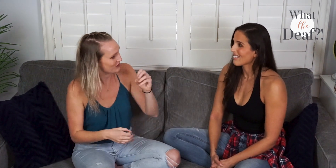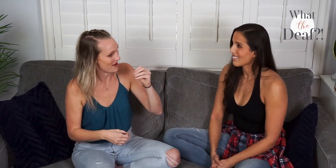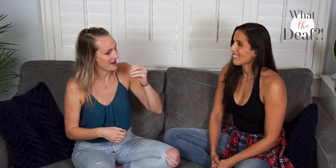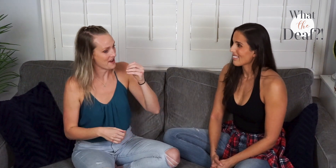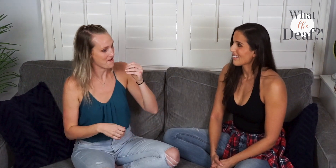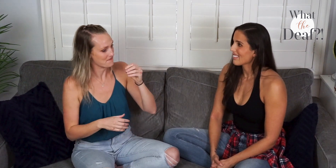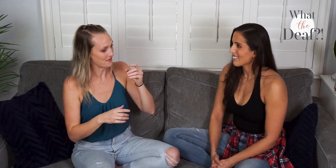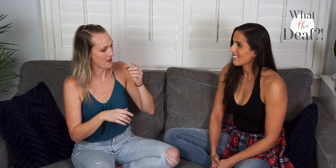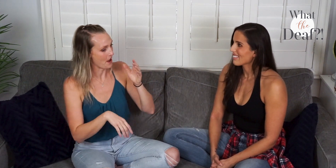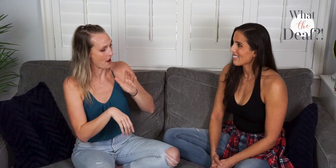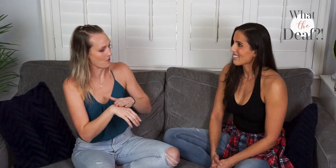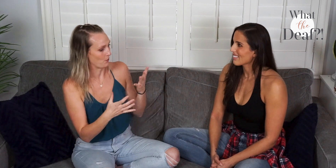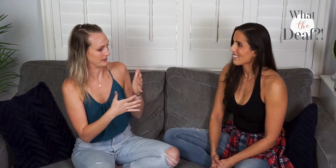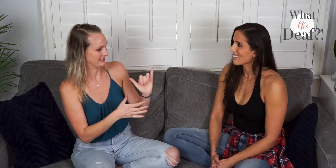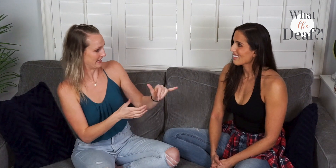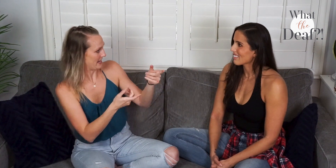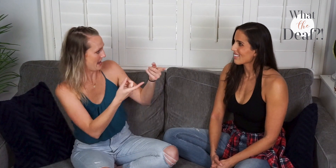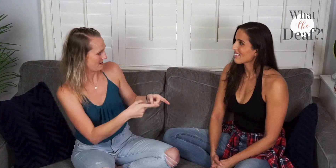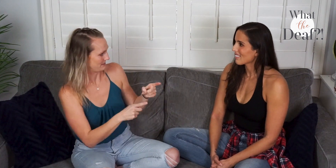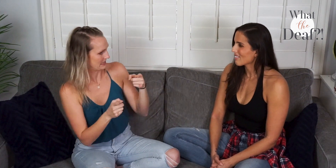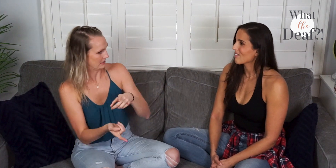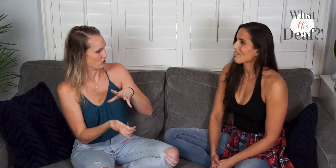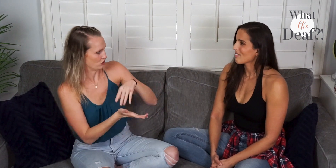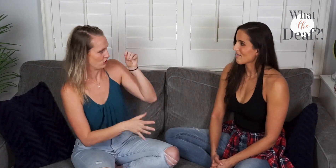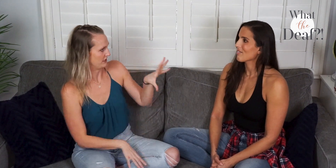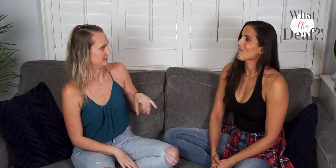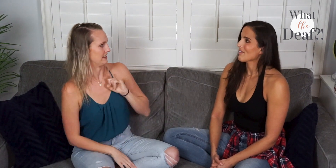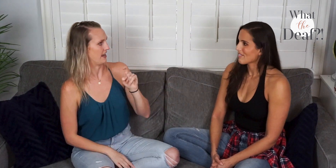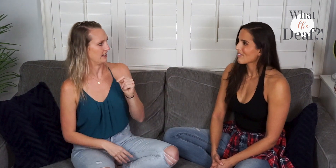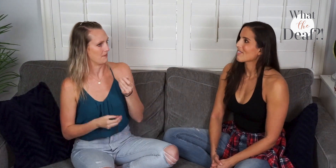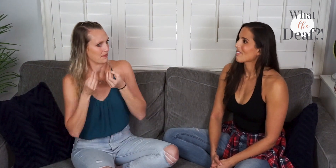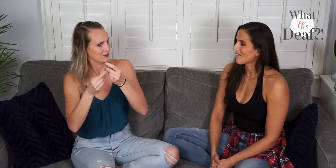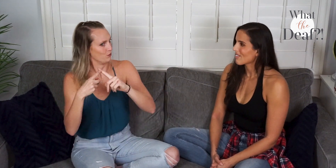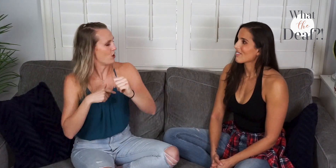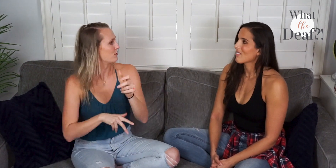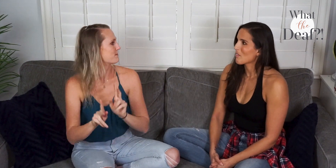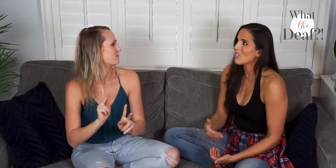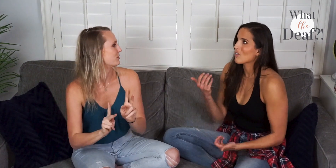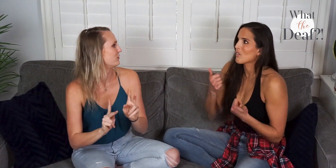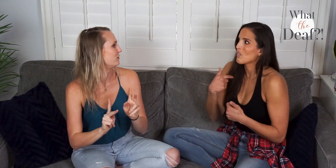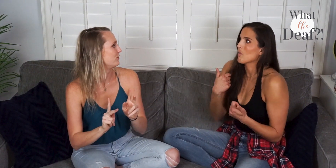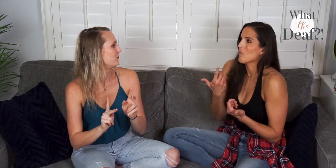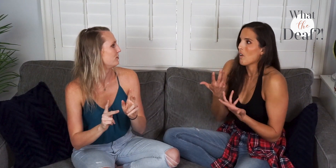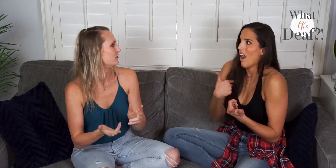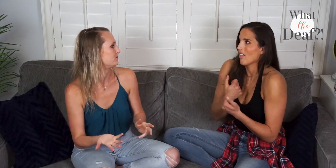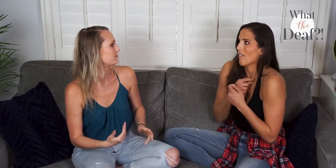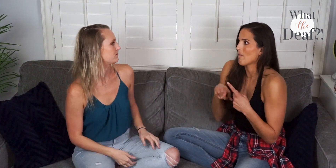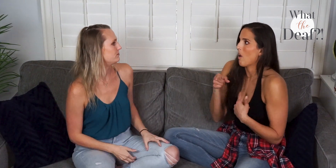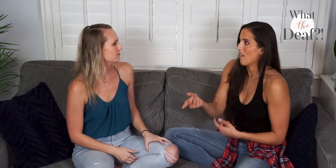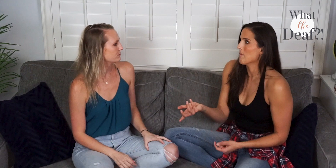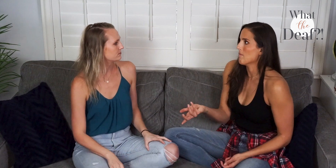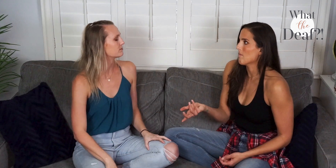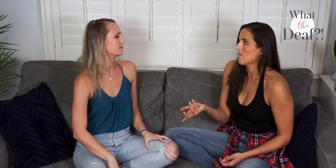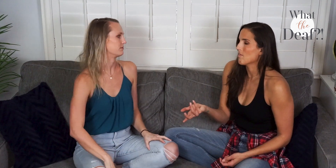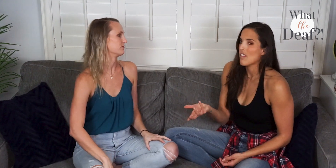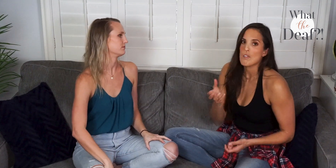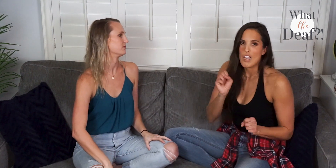And he explained that based on that learning experience, he took that and passed it to other people. Which is what I love about him.